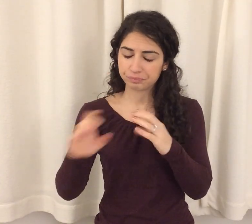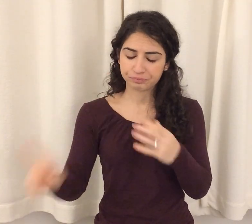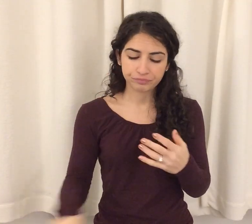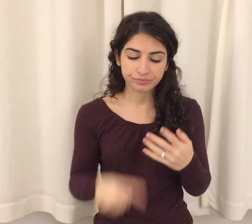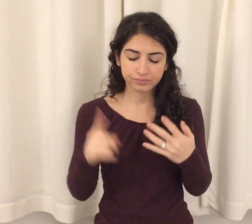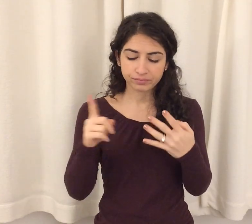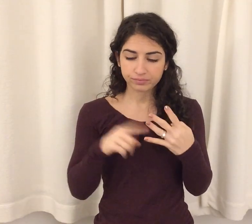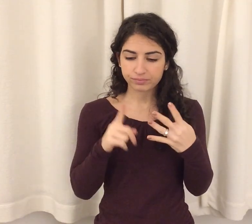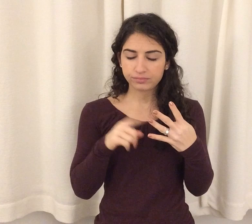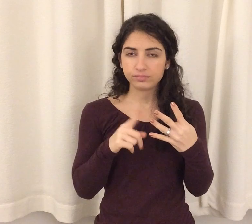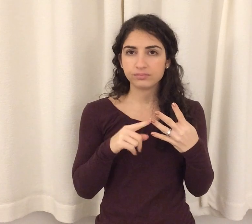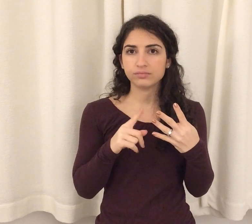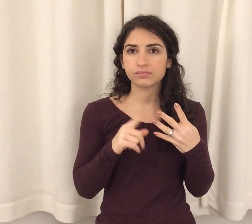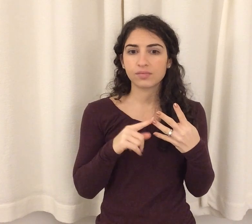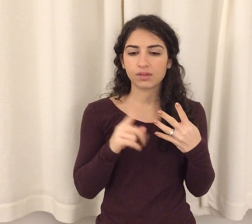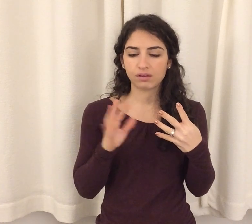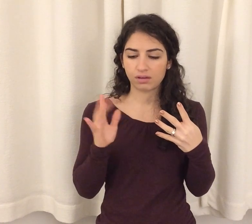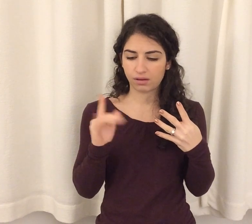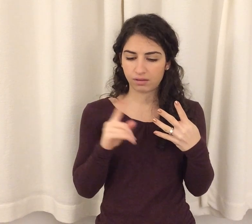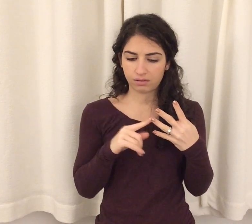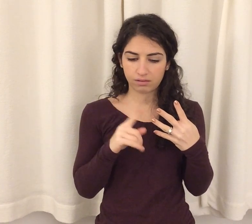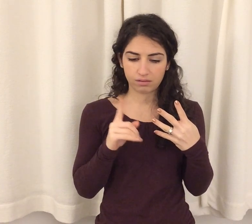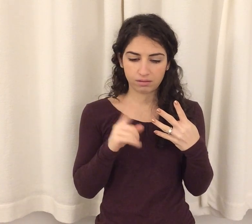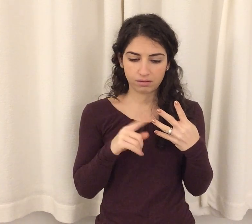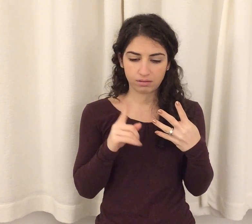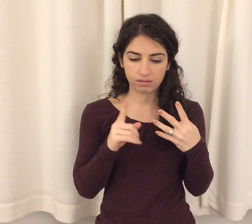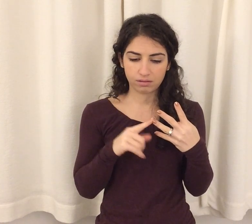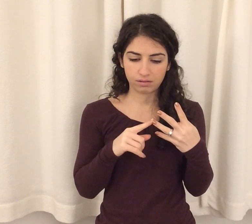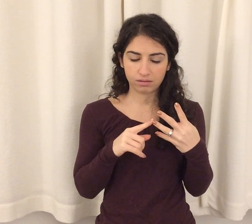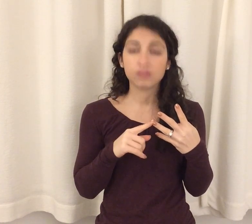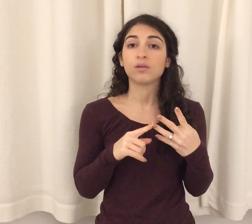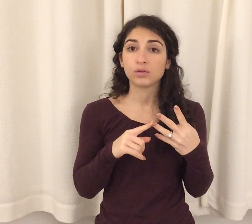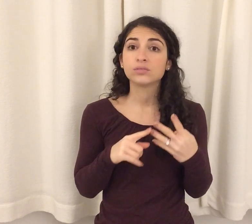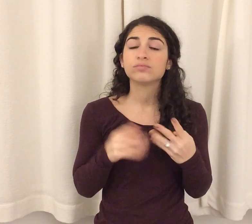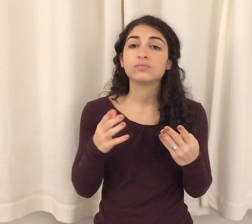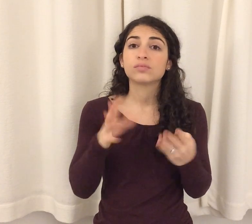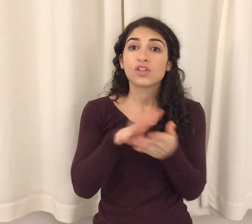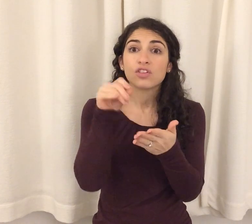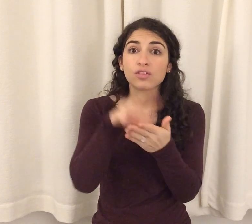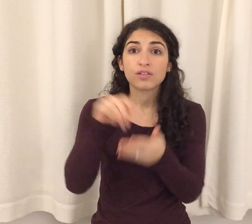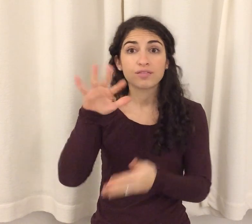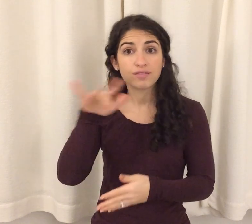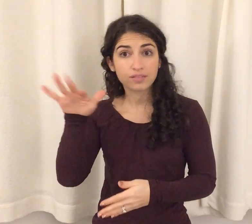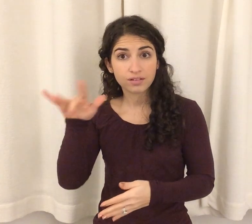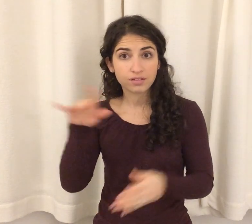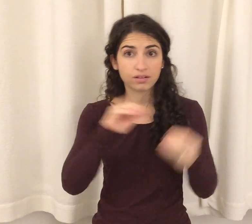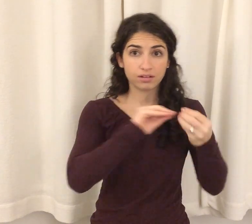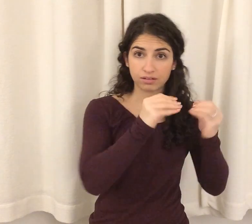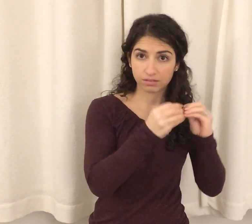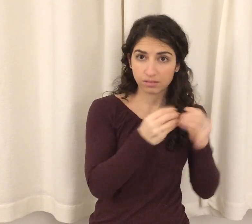preferred communication. Third... what was 3...